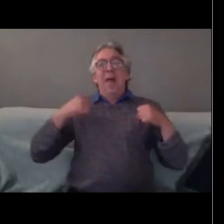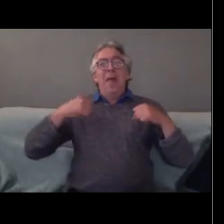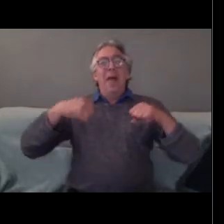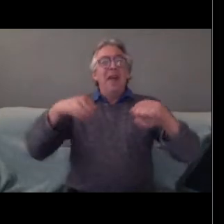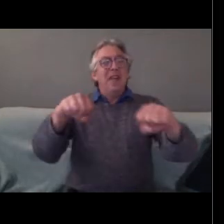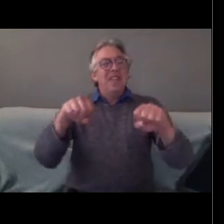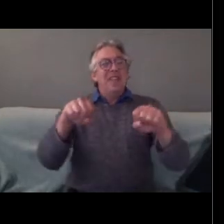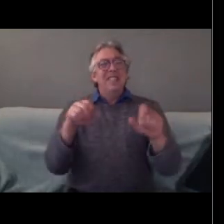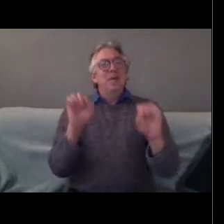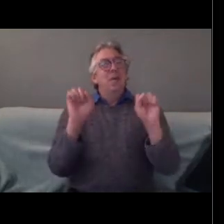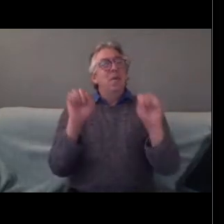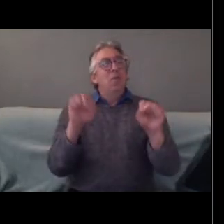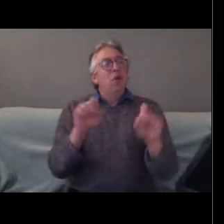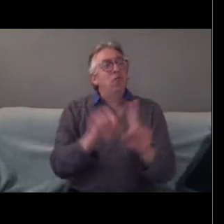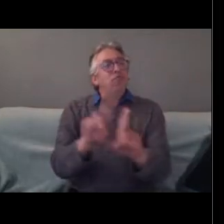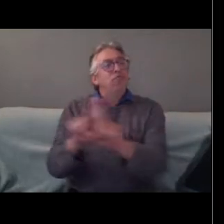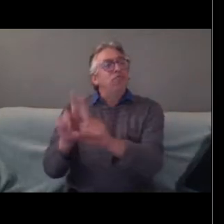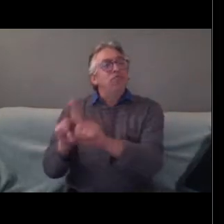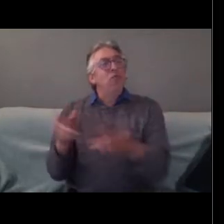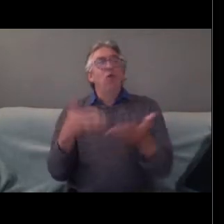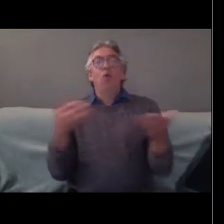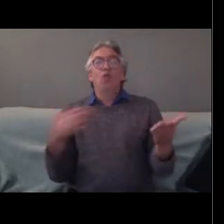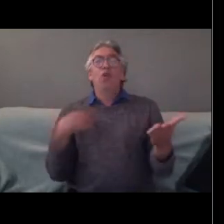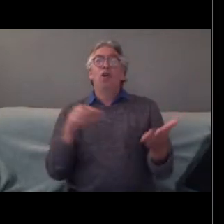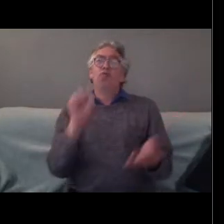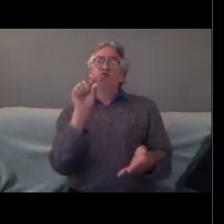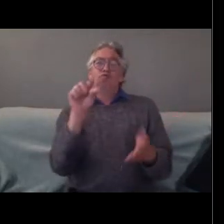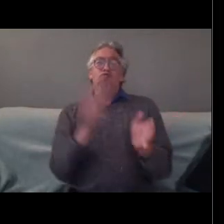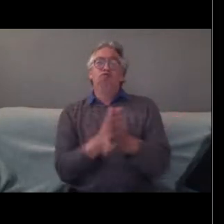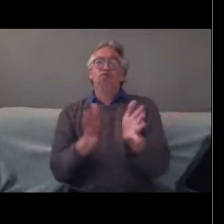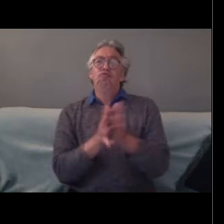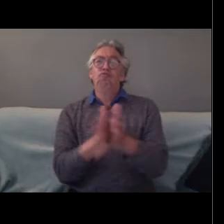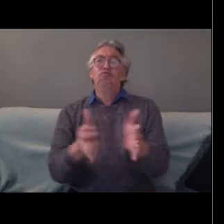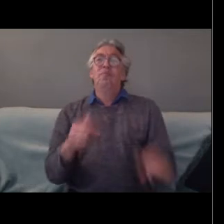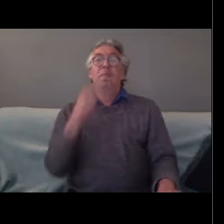Because it's redundant by now we move back in Brussels sometime